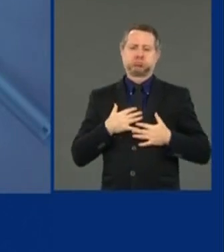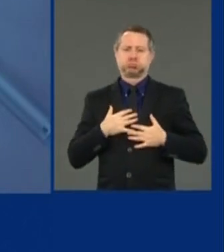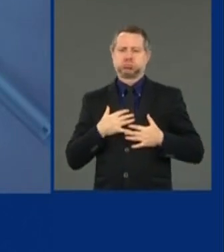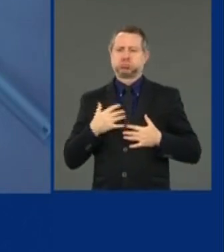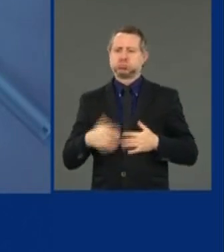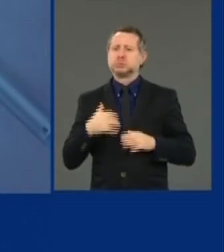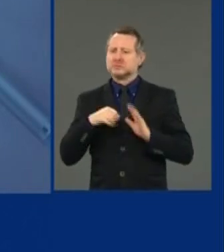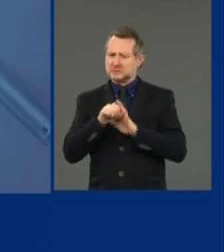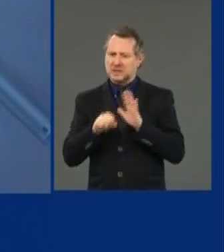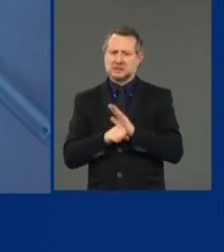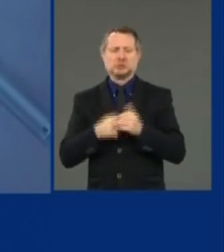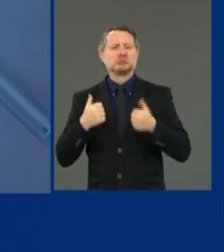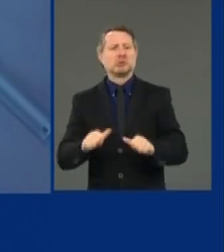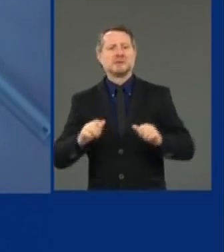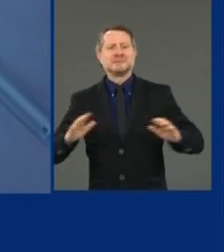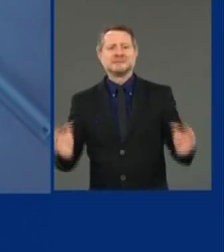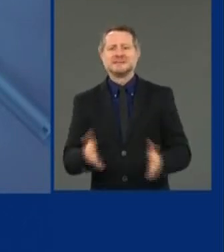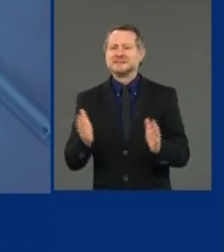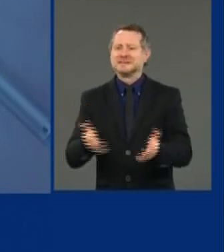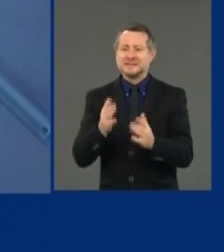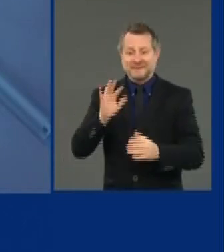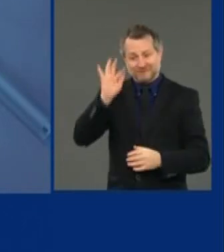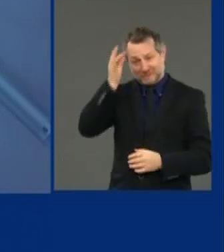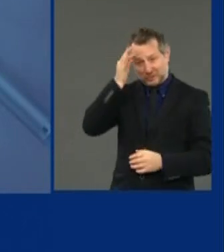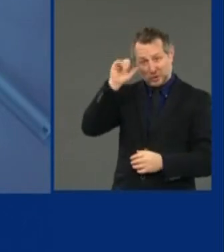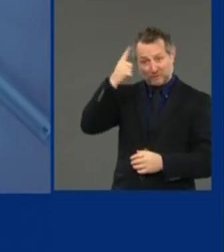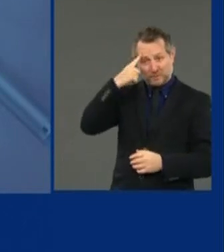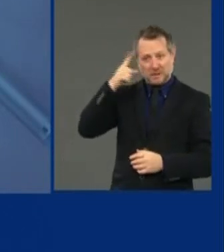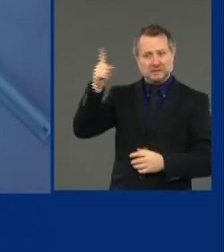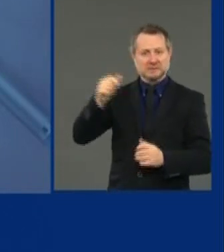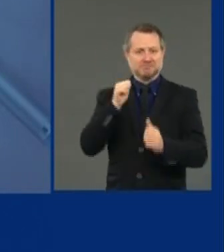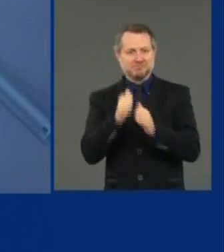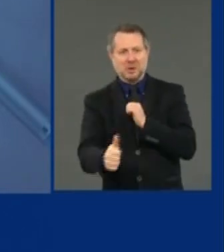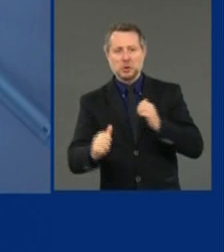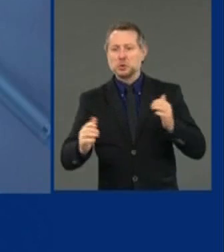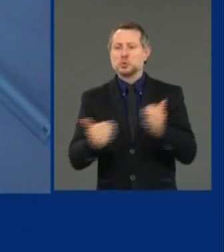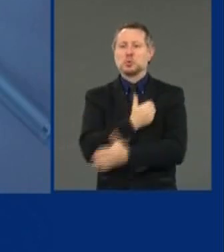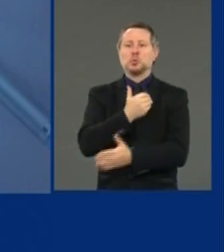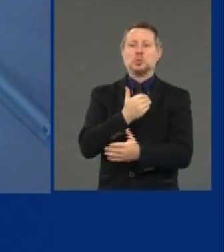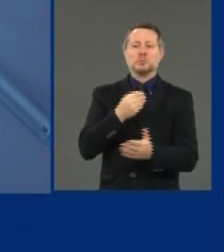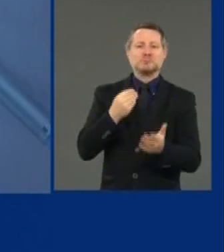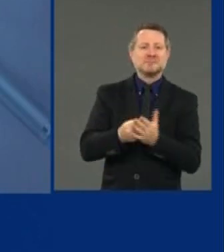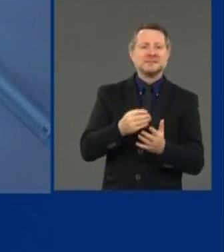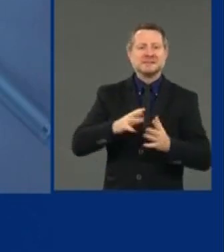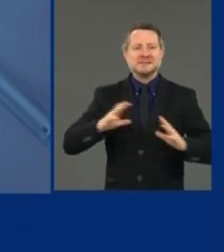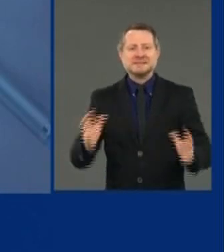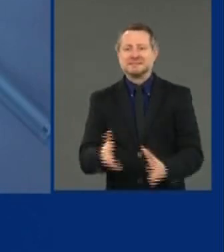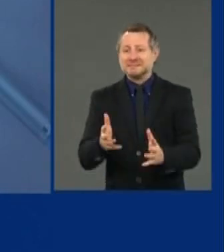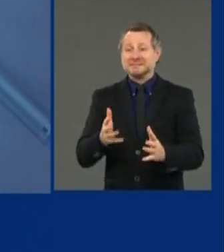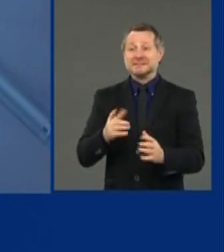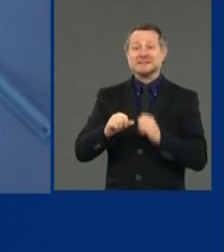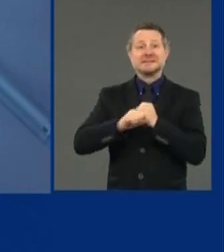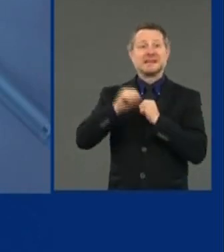THAT WE CAN ON THE STATE LEVEL. I HOPE THE FEDERAL GOVERNMENT PASSES AN ADDITIONAL SMALL BUSINESS RELIEF PROGRAM. BUT, WE'RE EXTENDING THE SALES